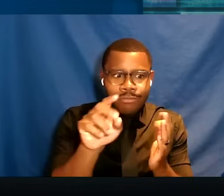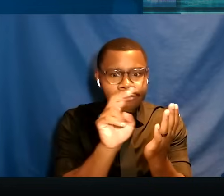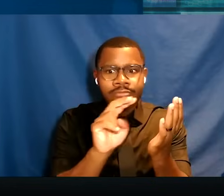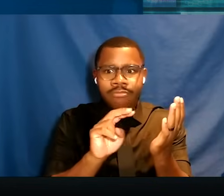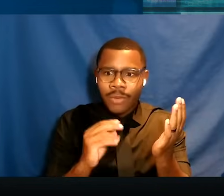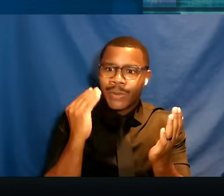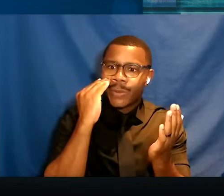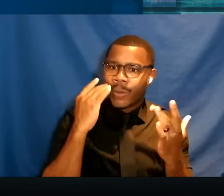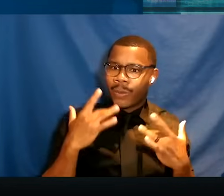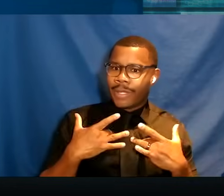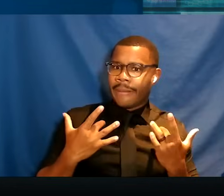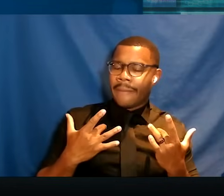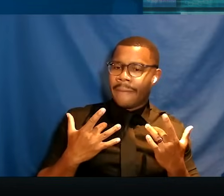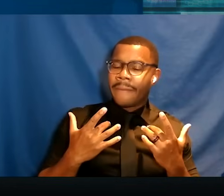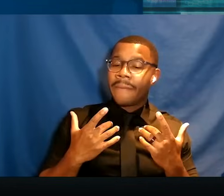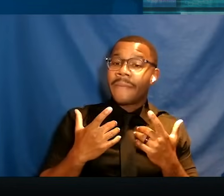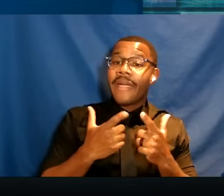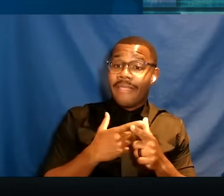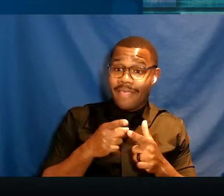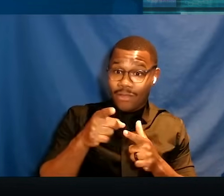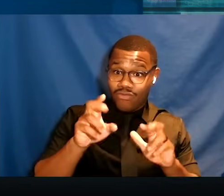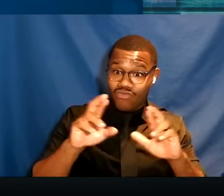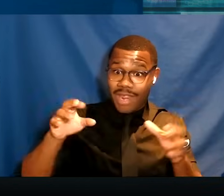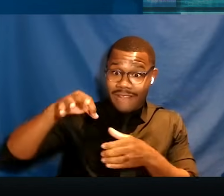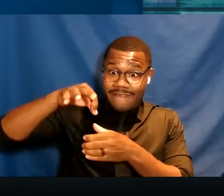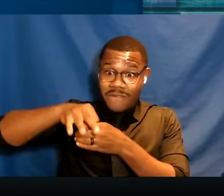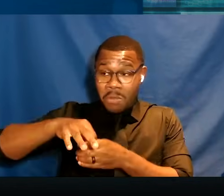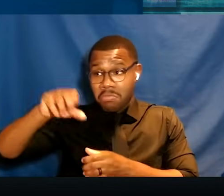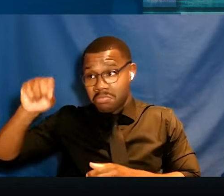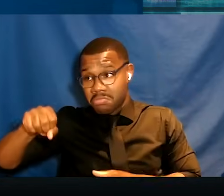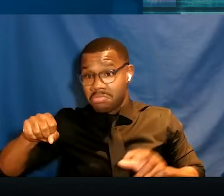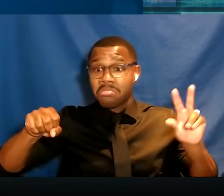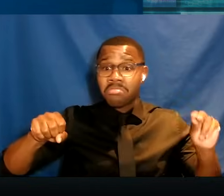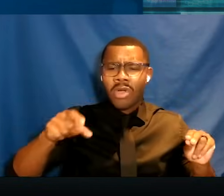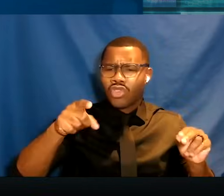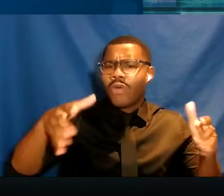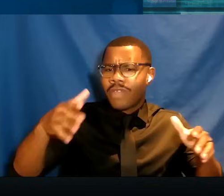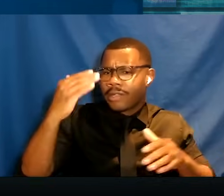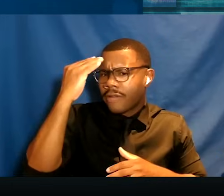when you cast your vote, you know, yes or no. Certainly our negotiating committee unanimously recommends a yes vote.